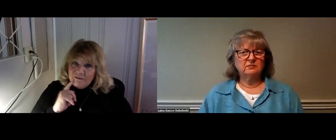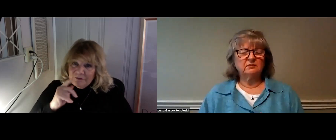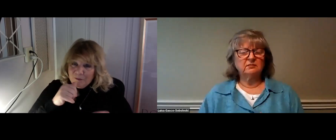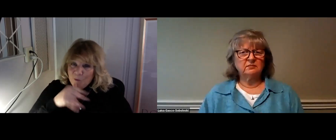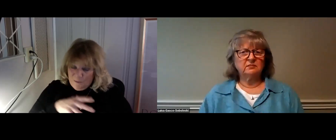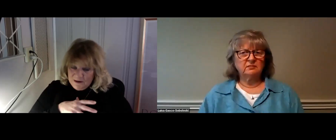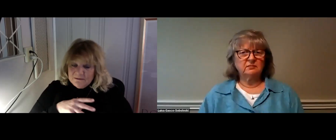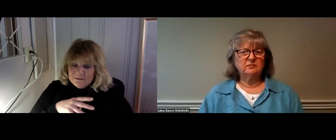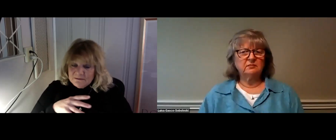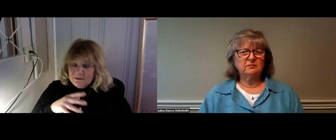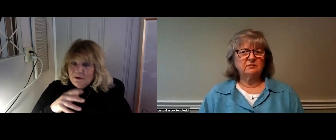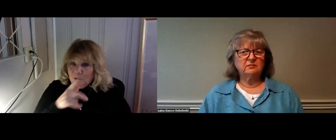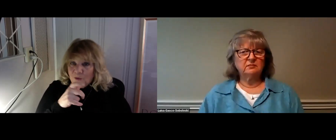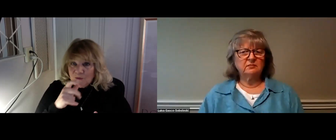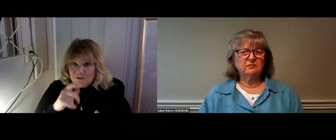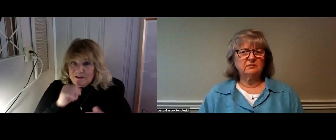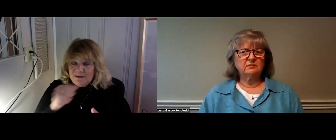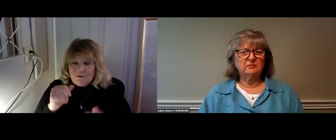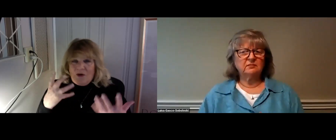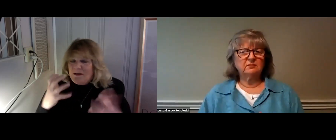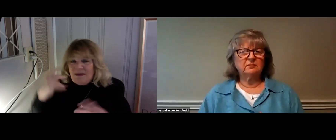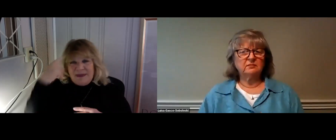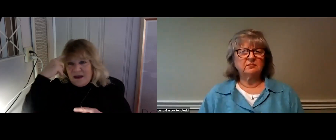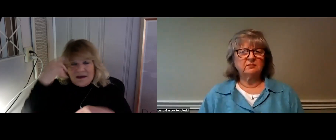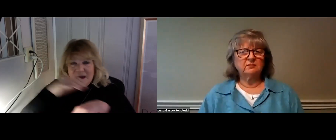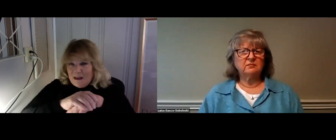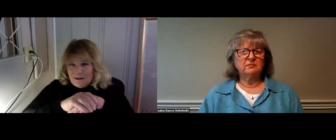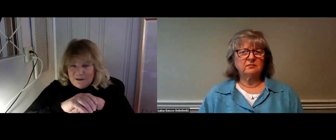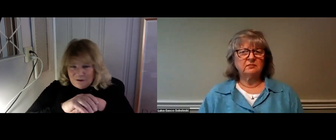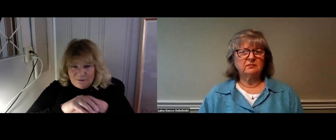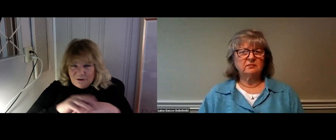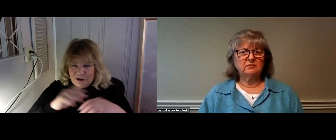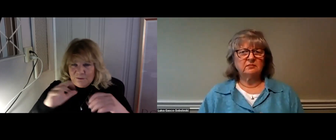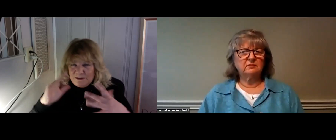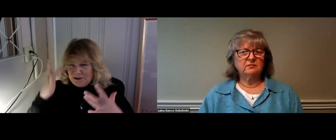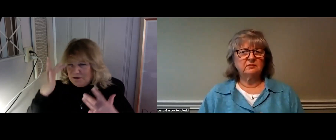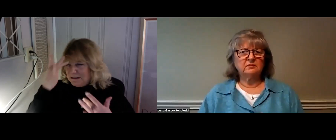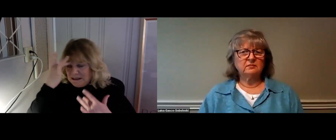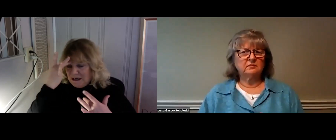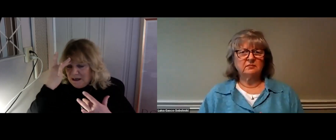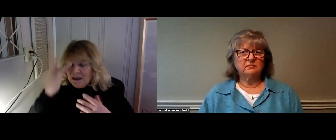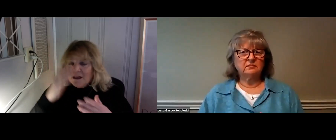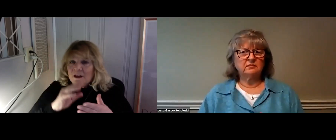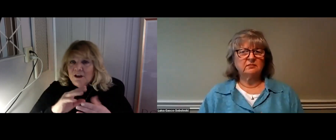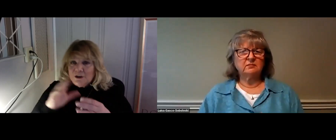And the deaf woman who didn't want to think in English because she was too sick.